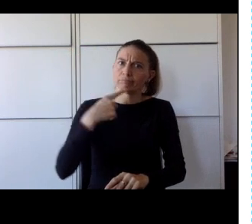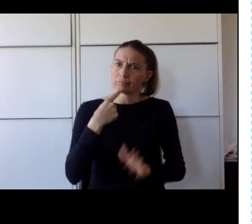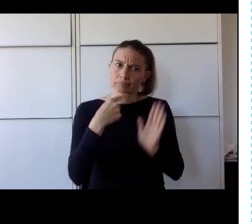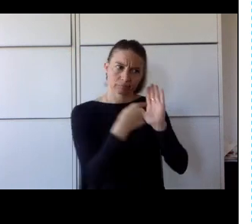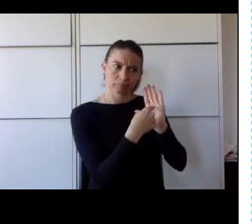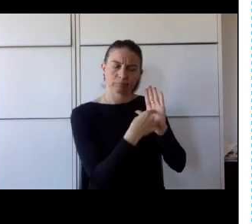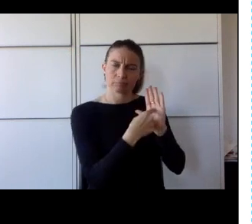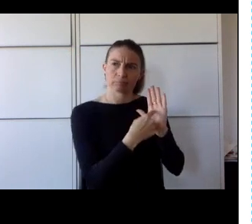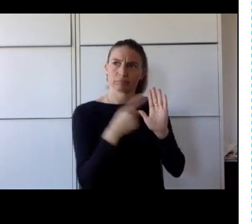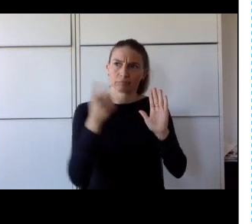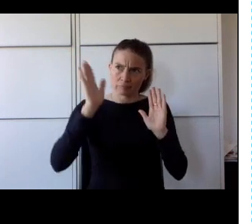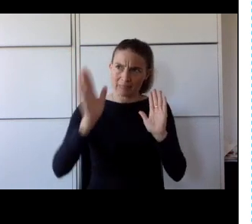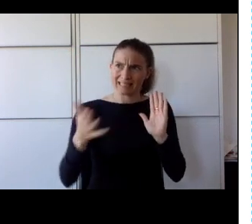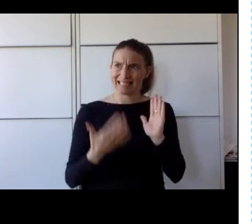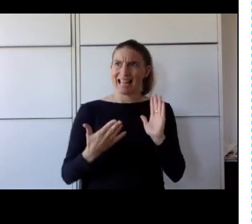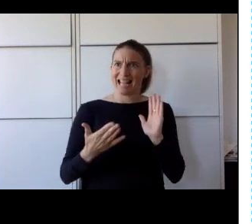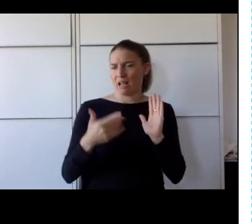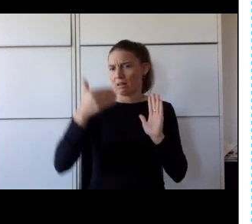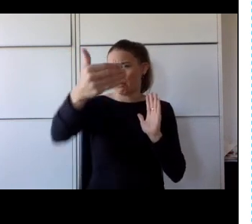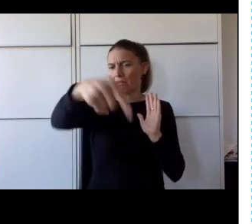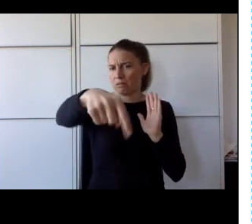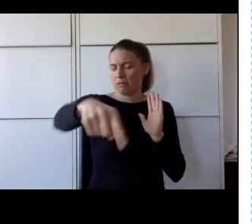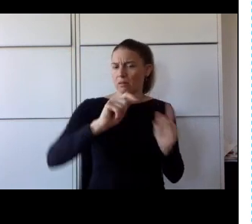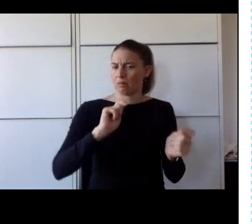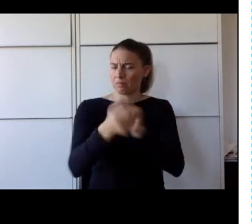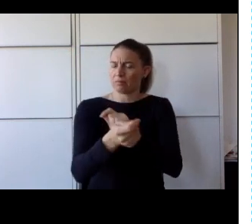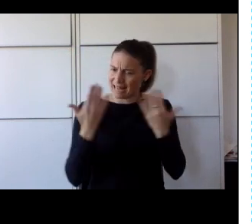this will ensure the accessibility of the PSAP communications